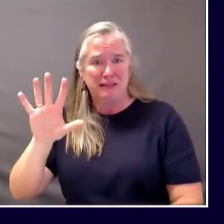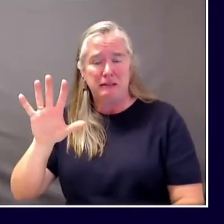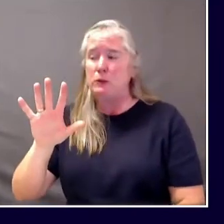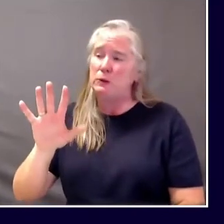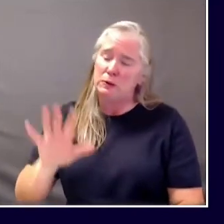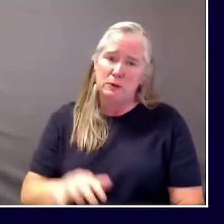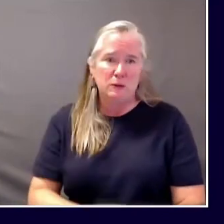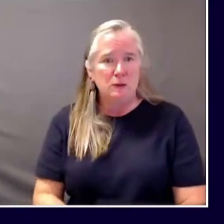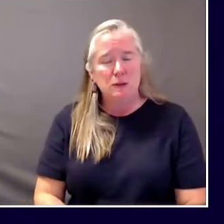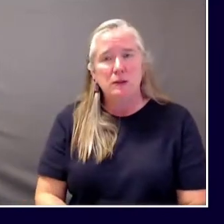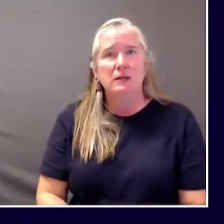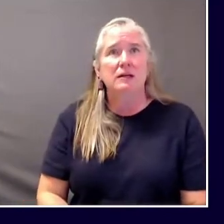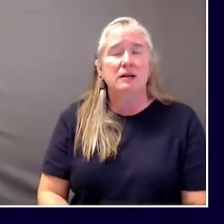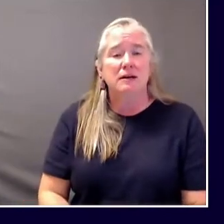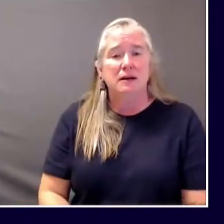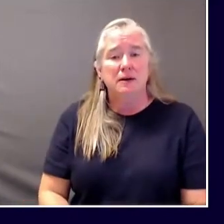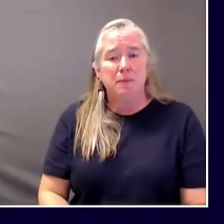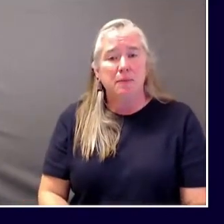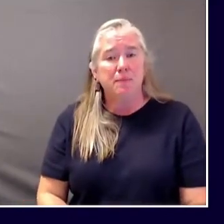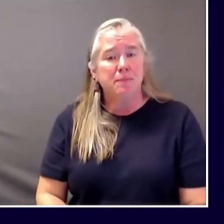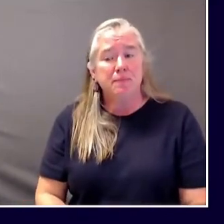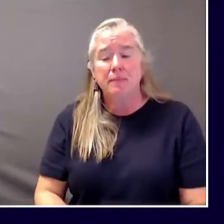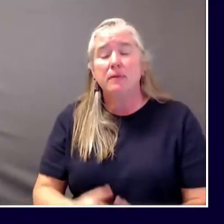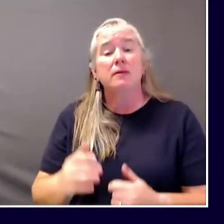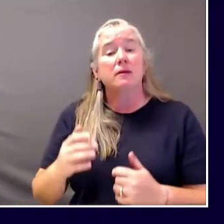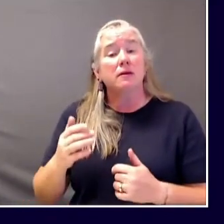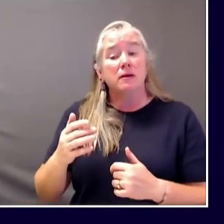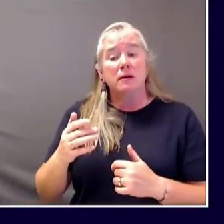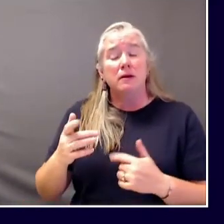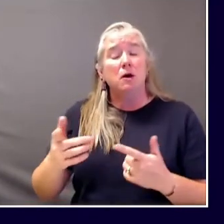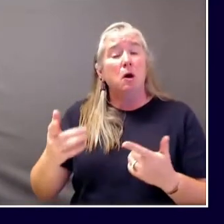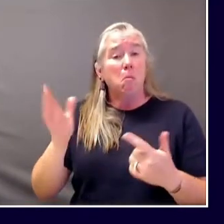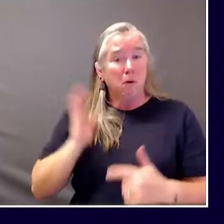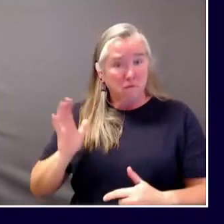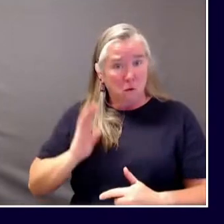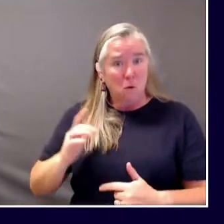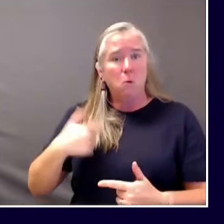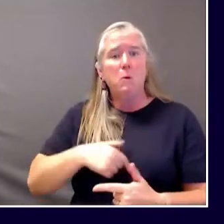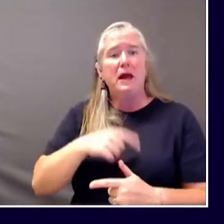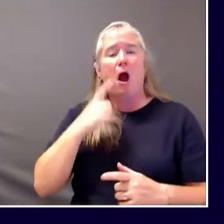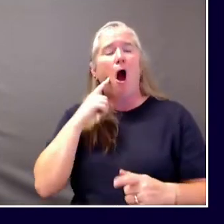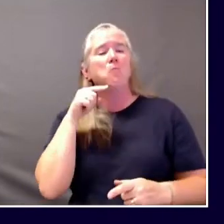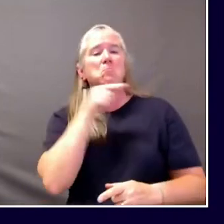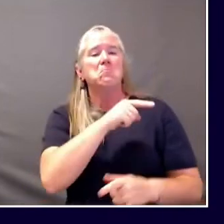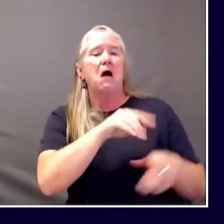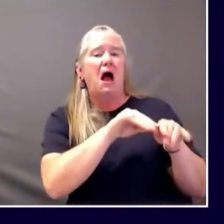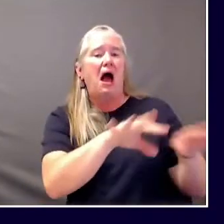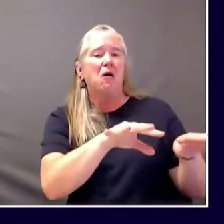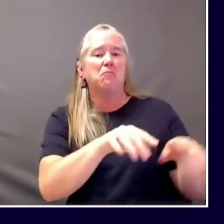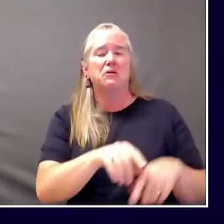caused by one or two large